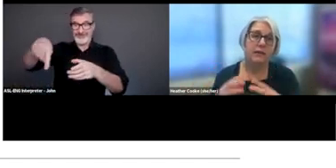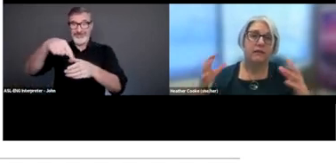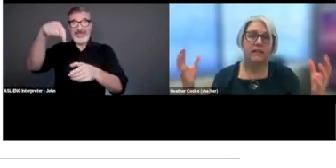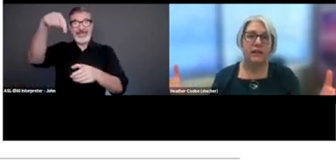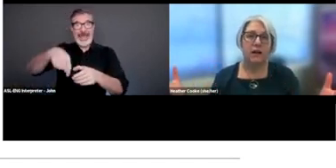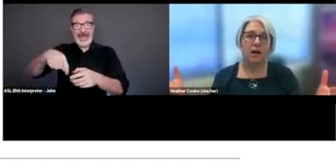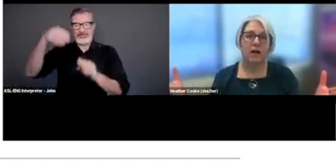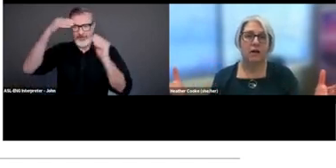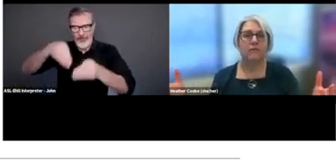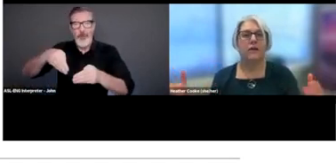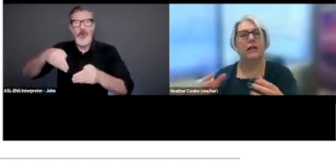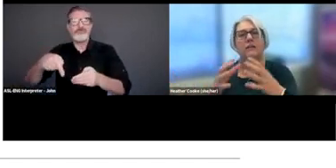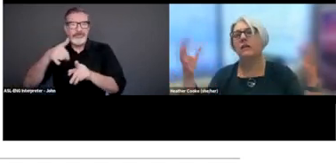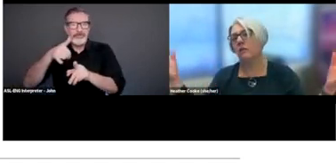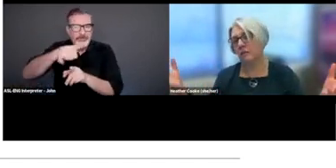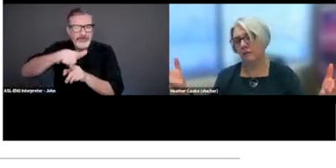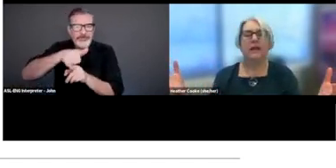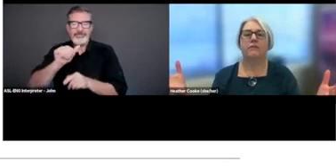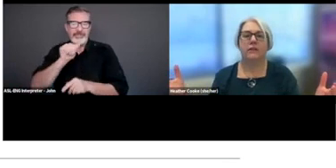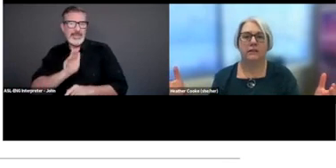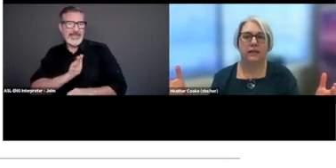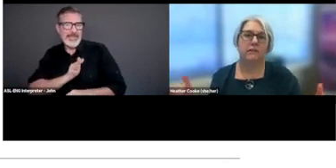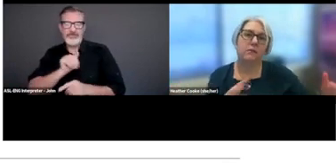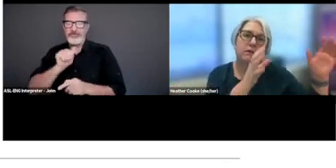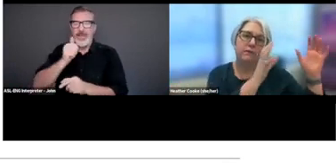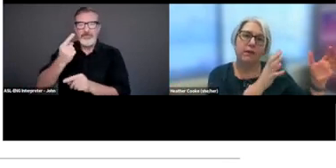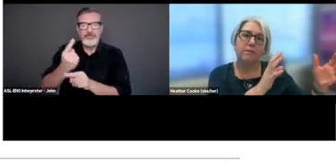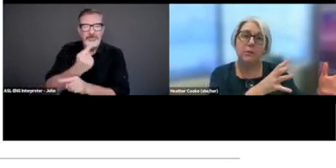And we can think of a continuum of behavioural intensity where